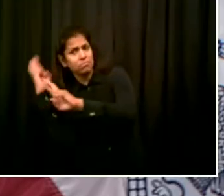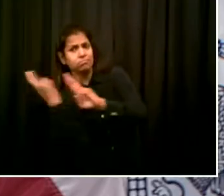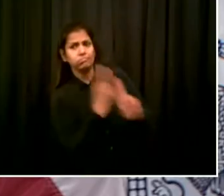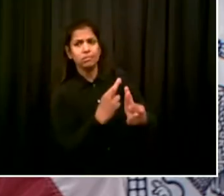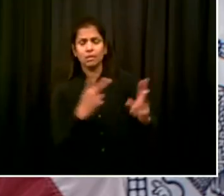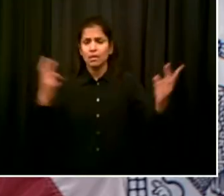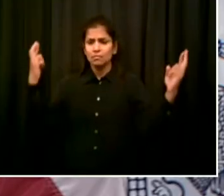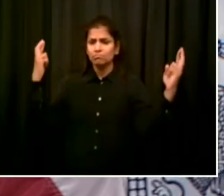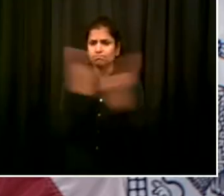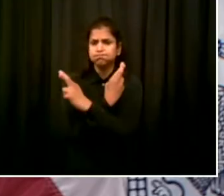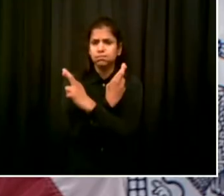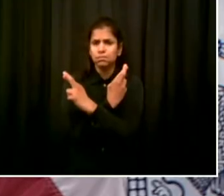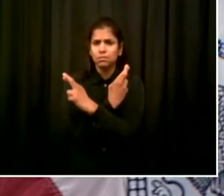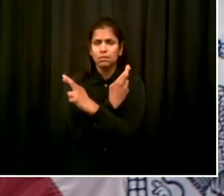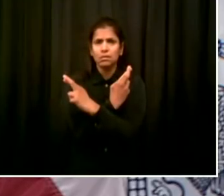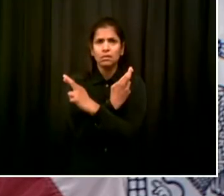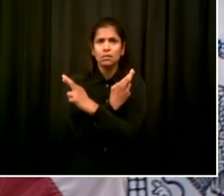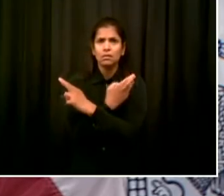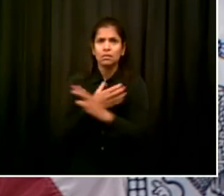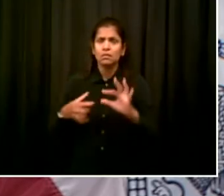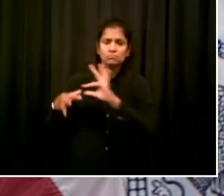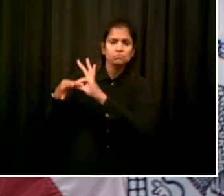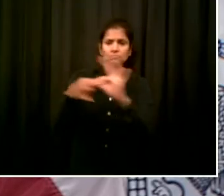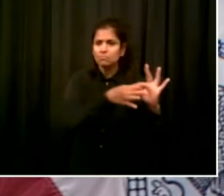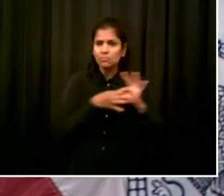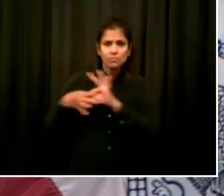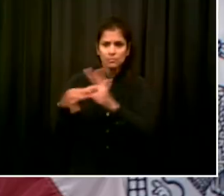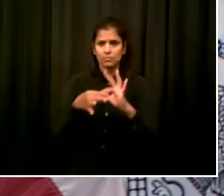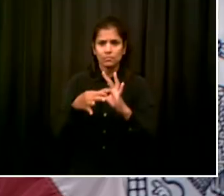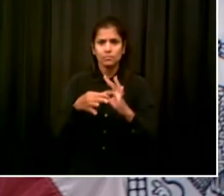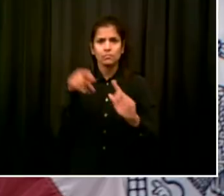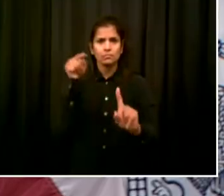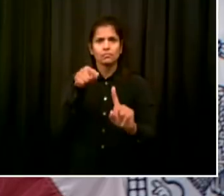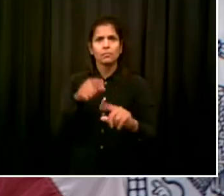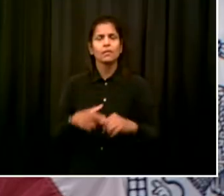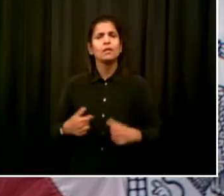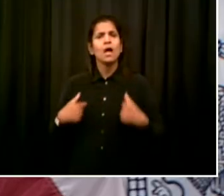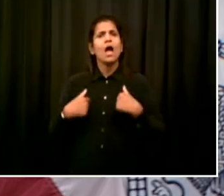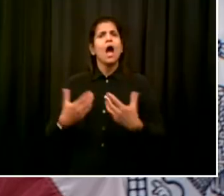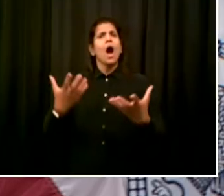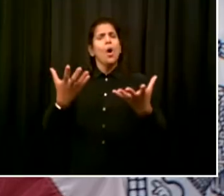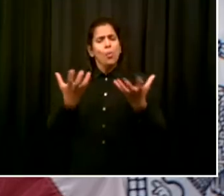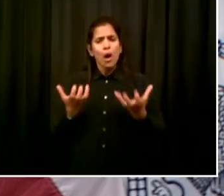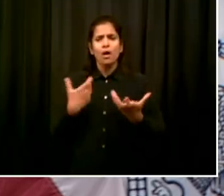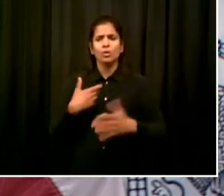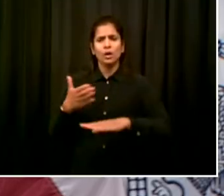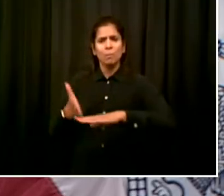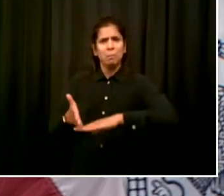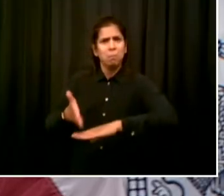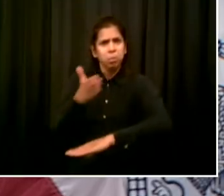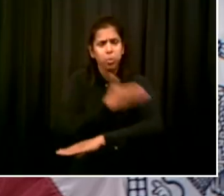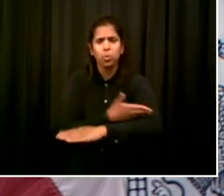HAVE TO SAY IT WHERE PELOP E REESPCOUT R OPLIE COFICFERS AND DON'T EVER THINK OF ATTACKING THEM . I'M TRYING TO BUILD A CITY WHERE THERE IS MUTUAL RESPECT